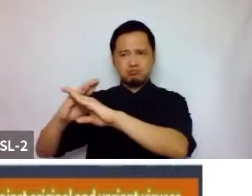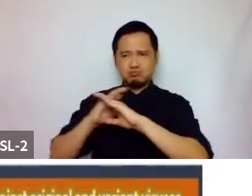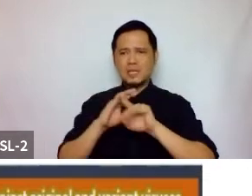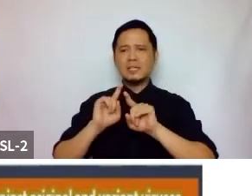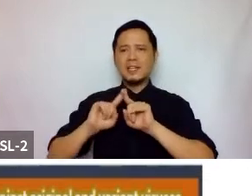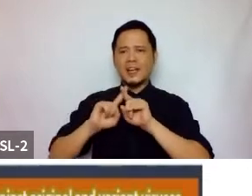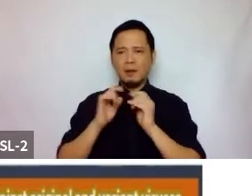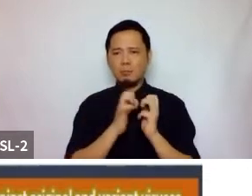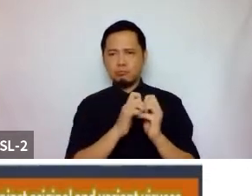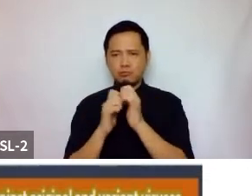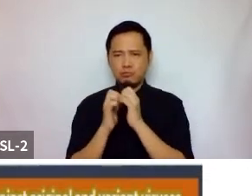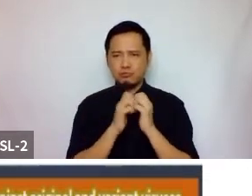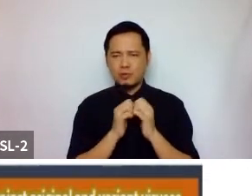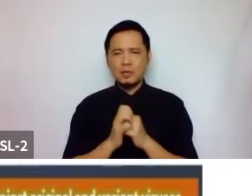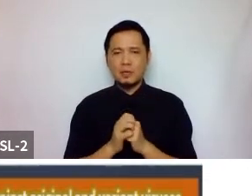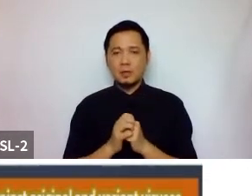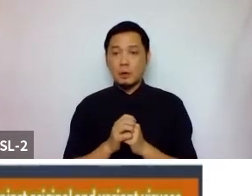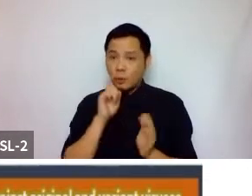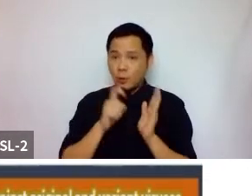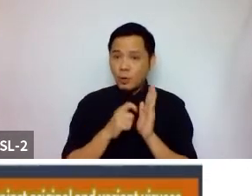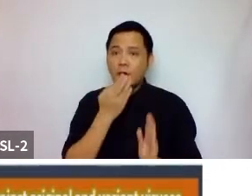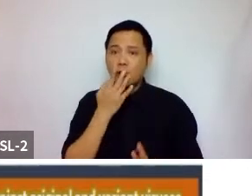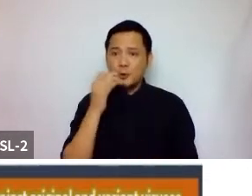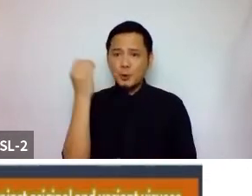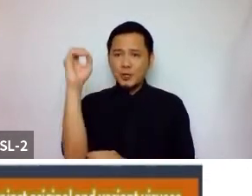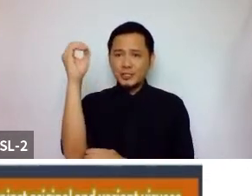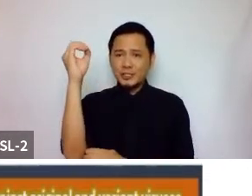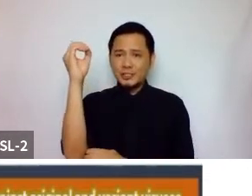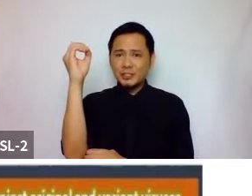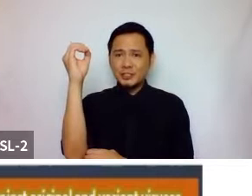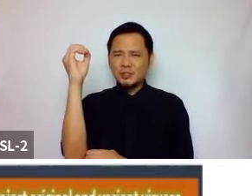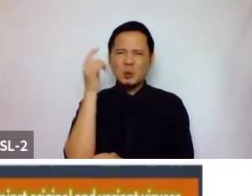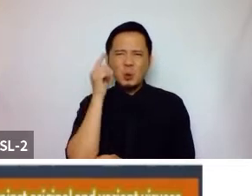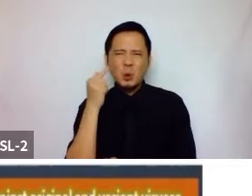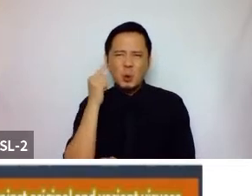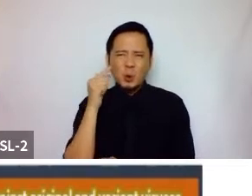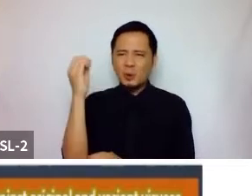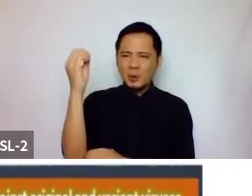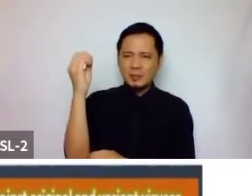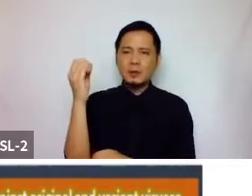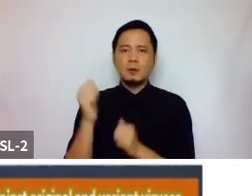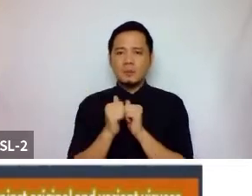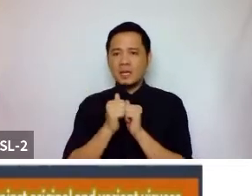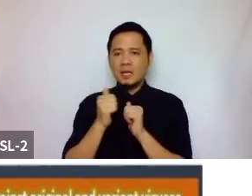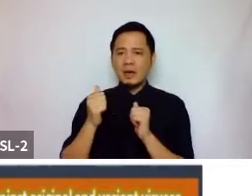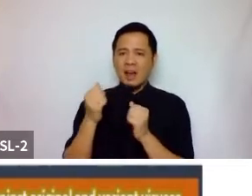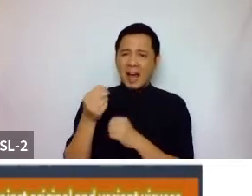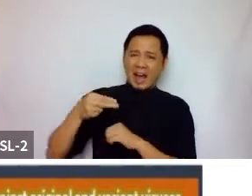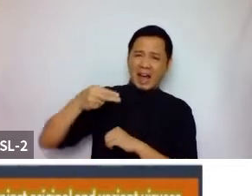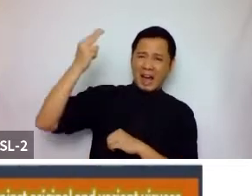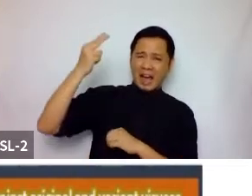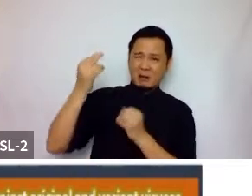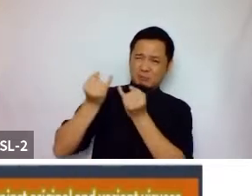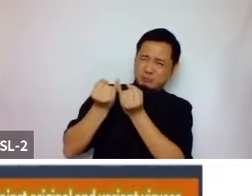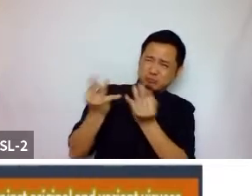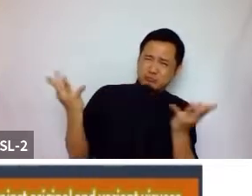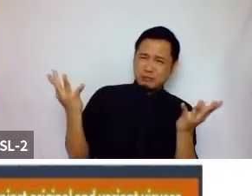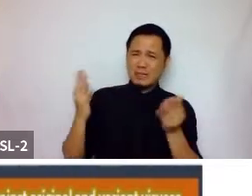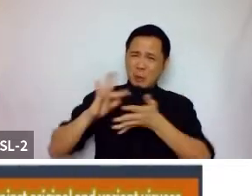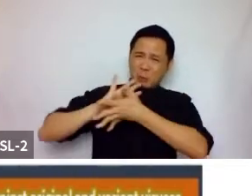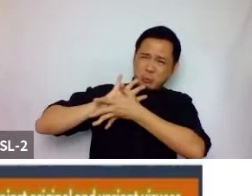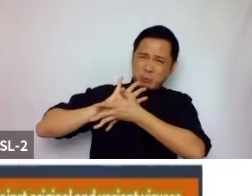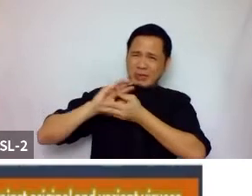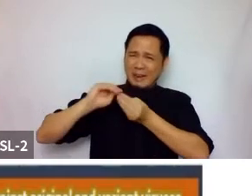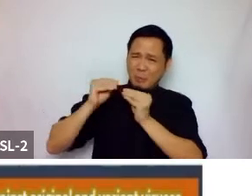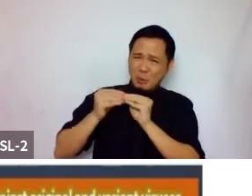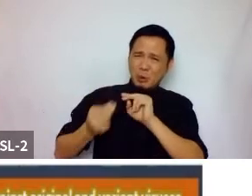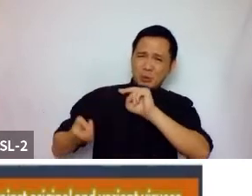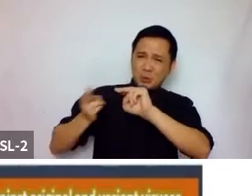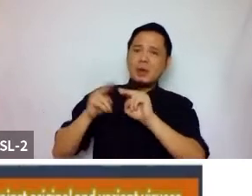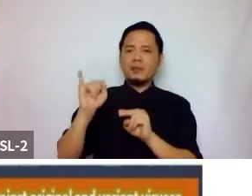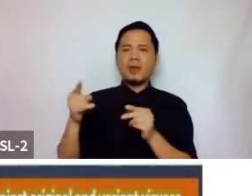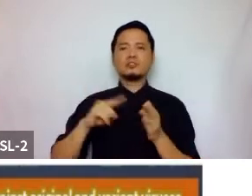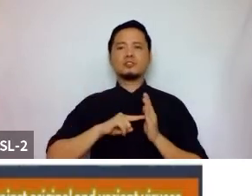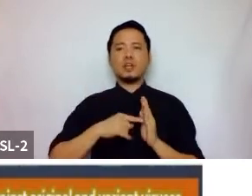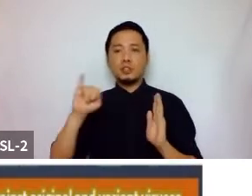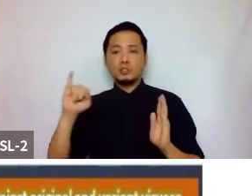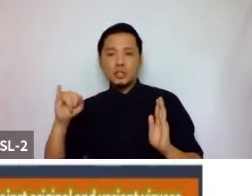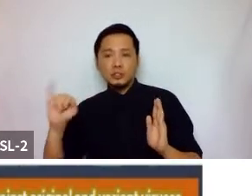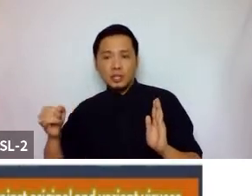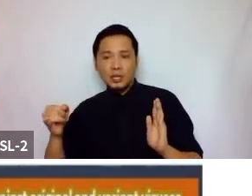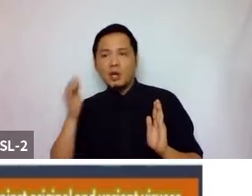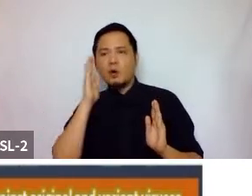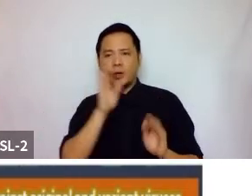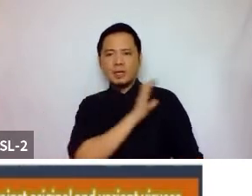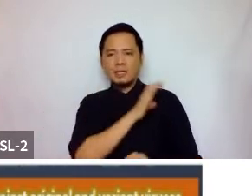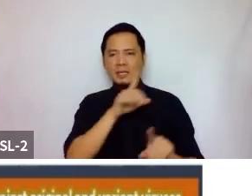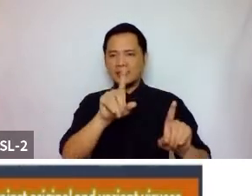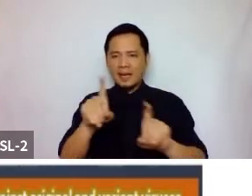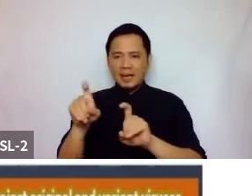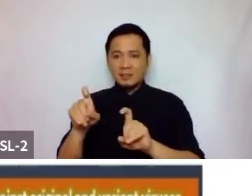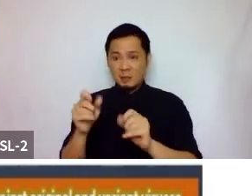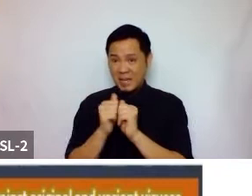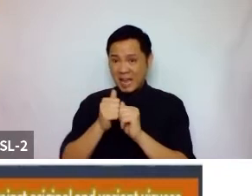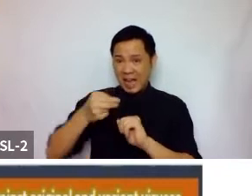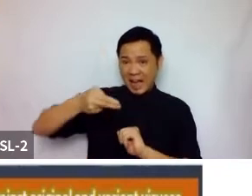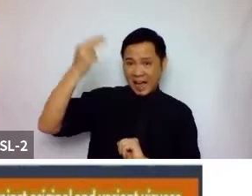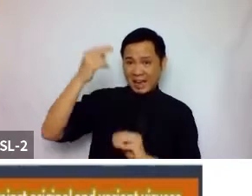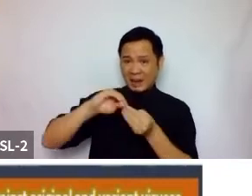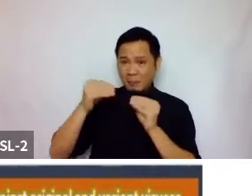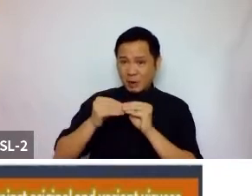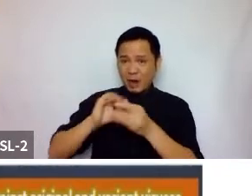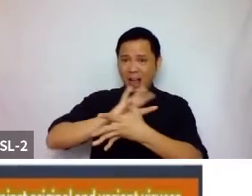But if you can see here the color orange, the color gold, that is the time of high cases when Johnson&Johnson or Janssen conducted its clinical trial, when there were already many variants.